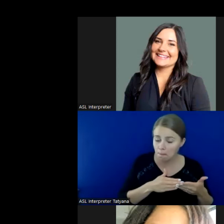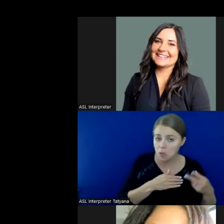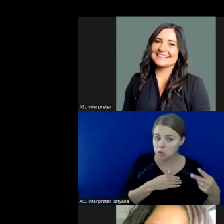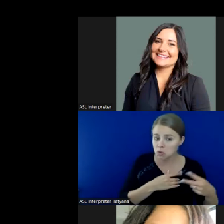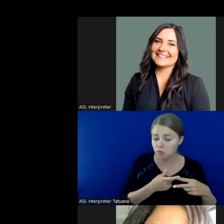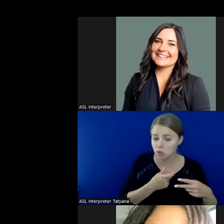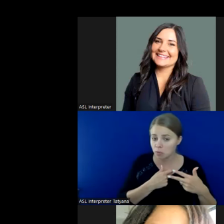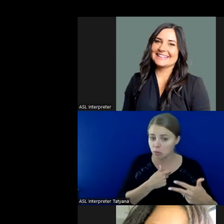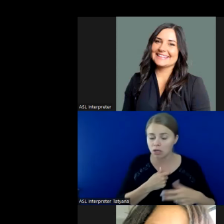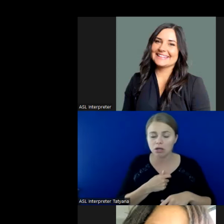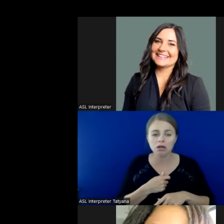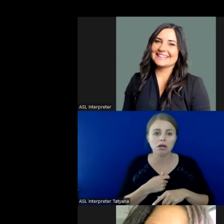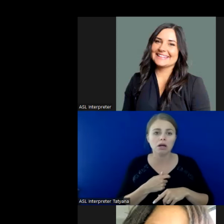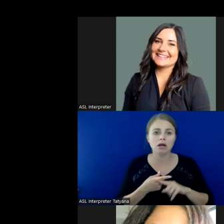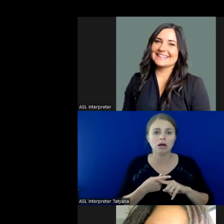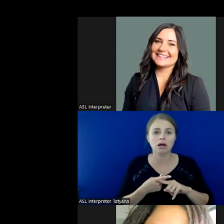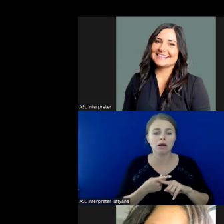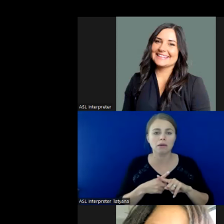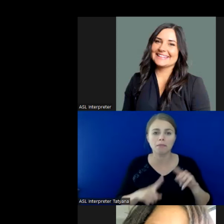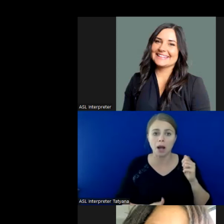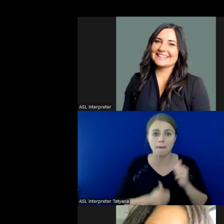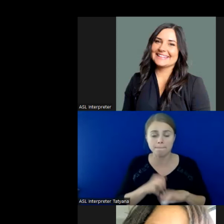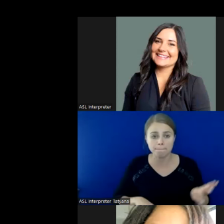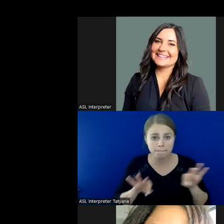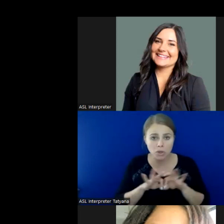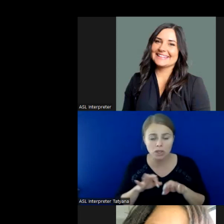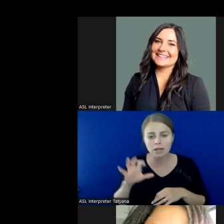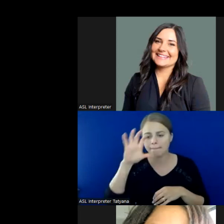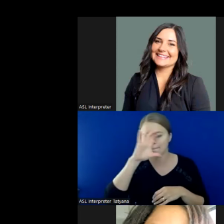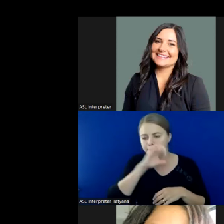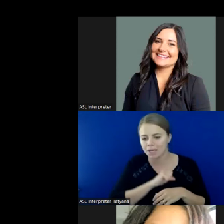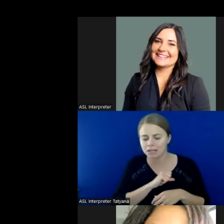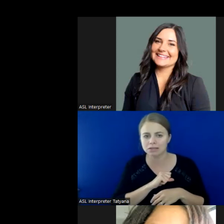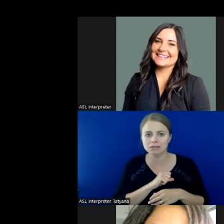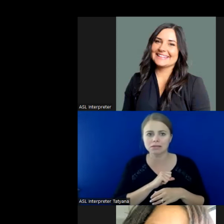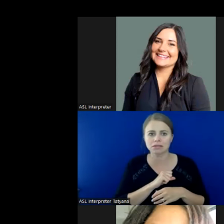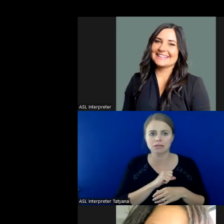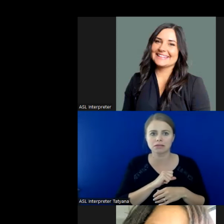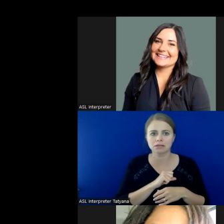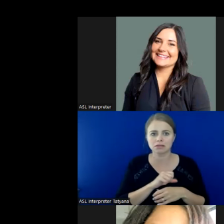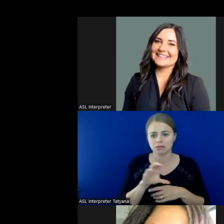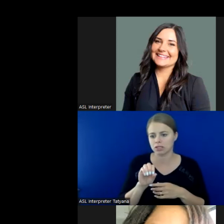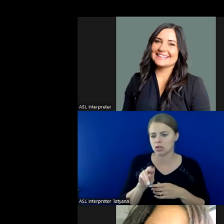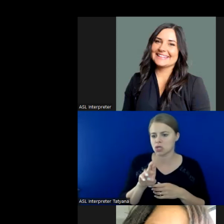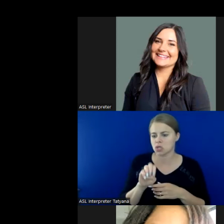But more importantly, it missed the core element that you need